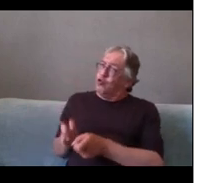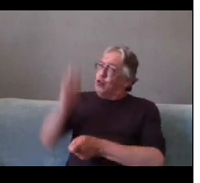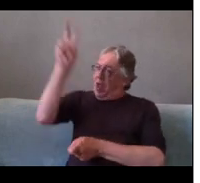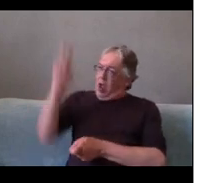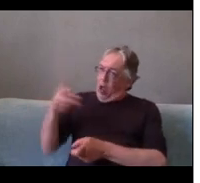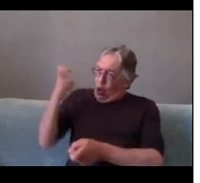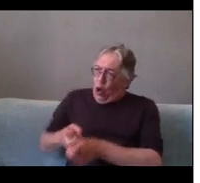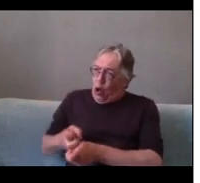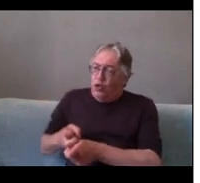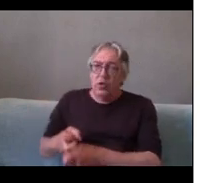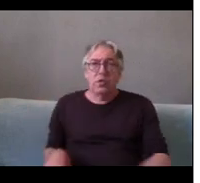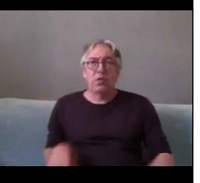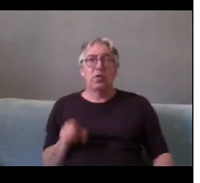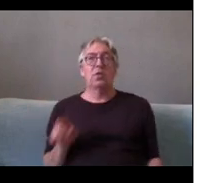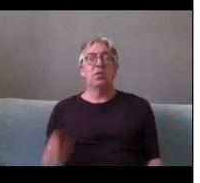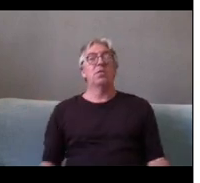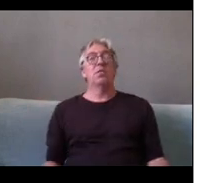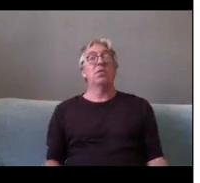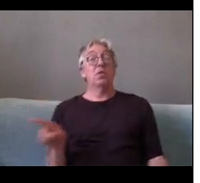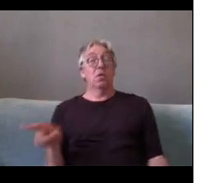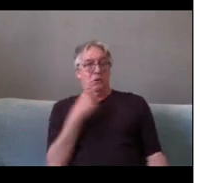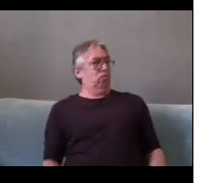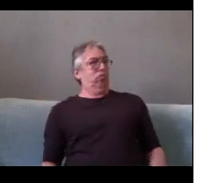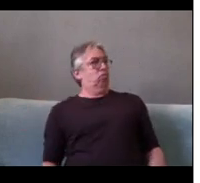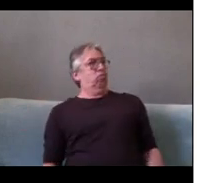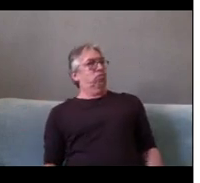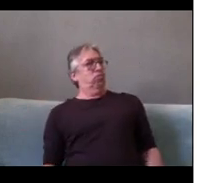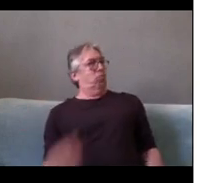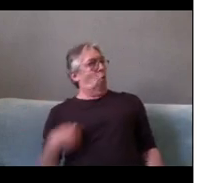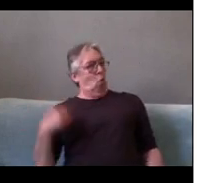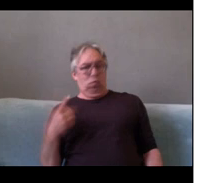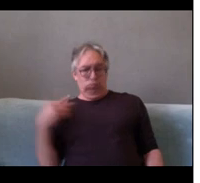or your device and they say no, I've always climbed stairs.